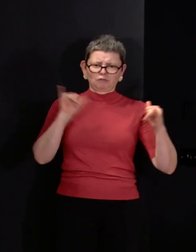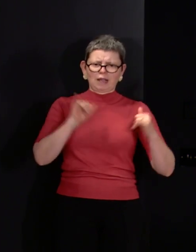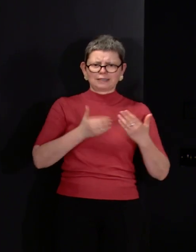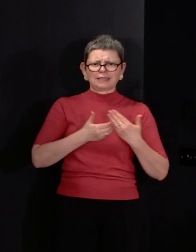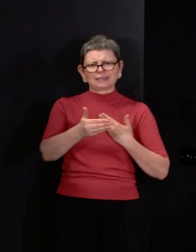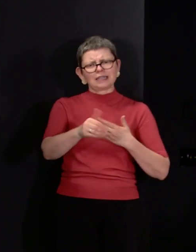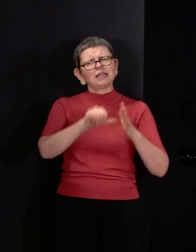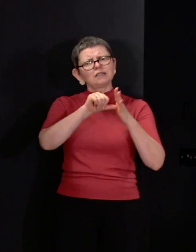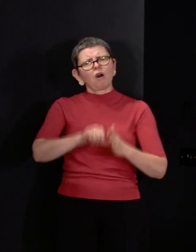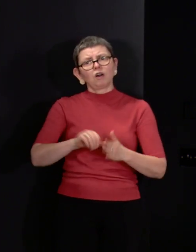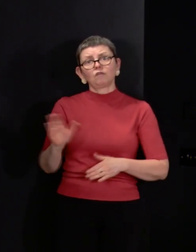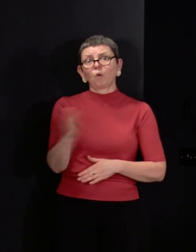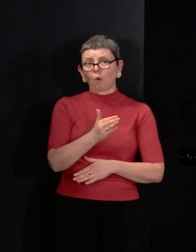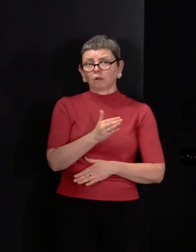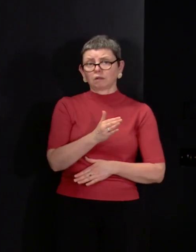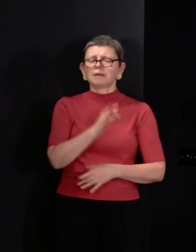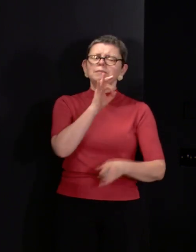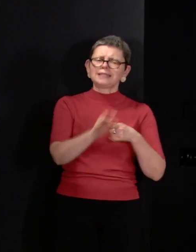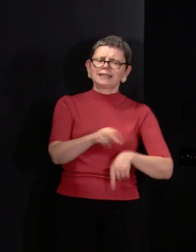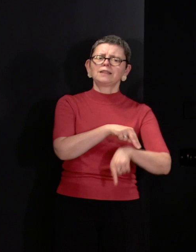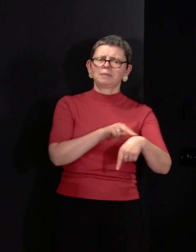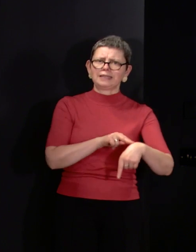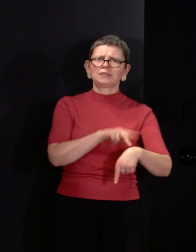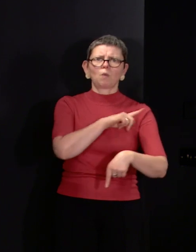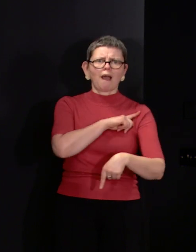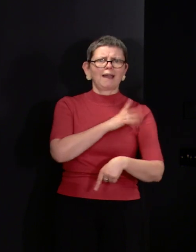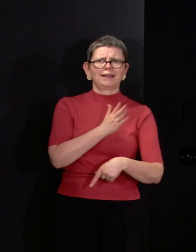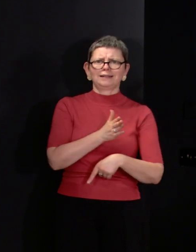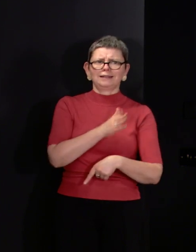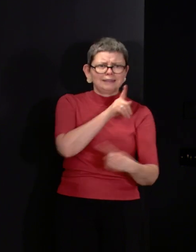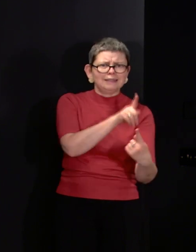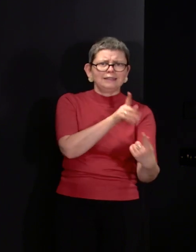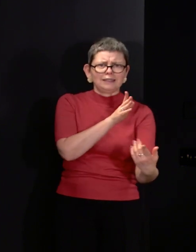servant but particularly for the police service, which are there are the front-end of supporting